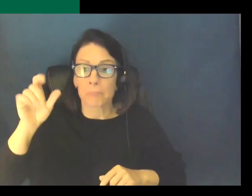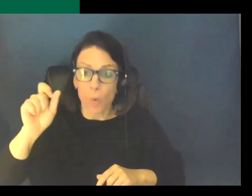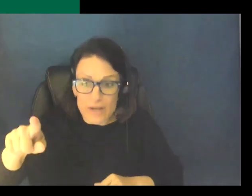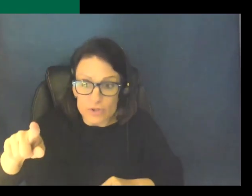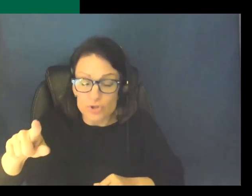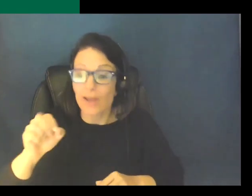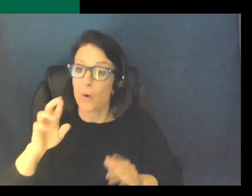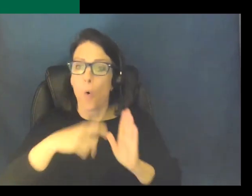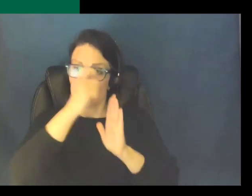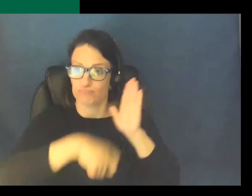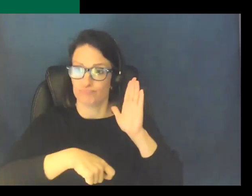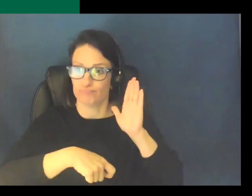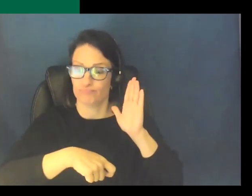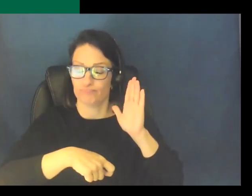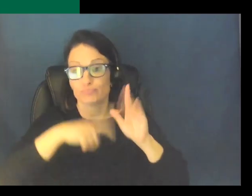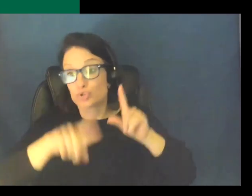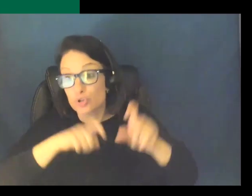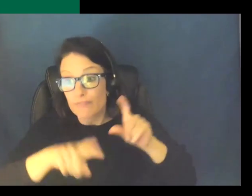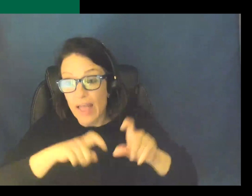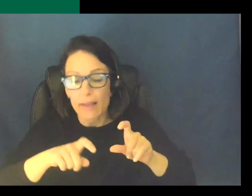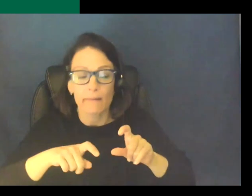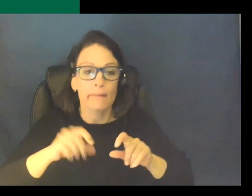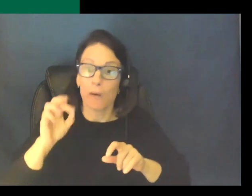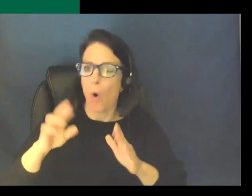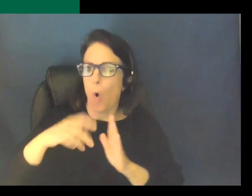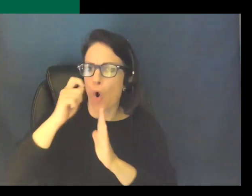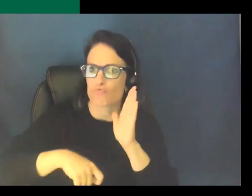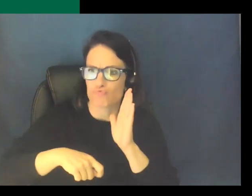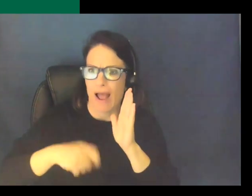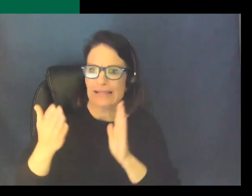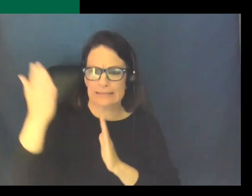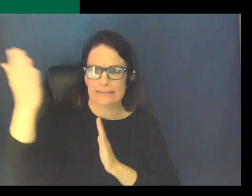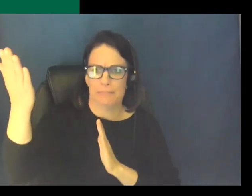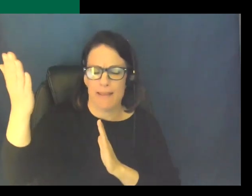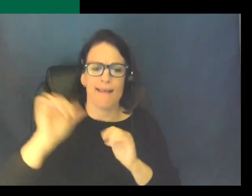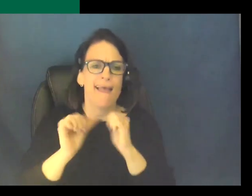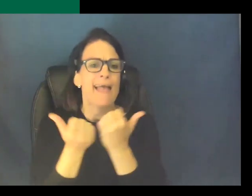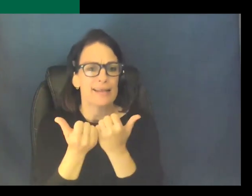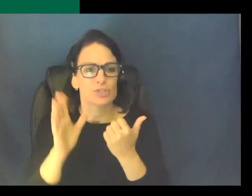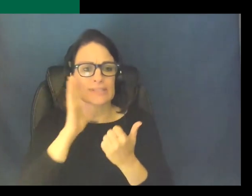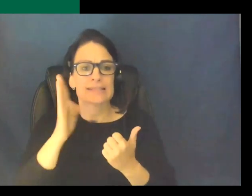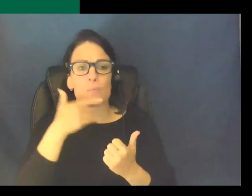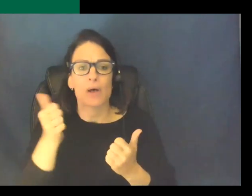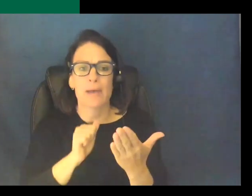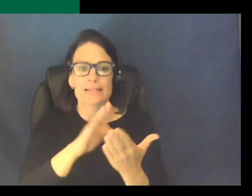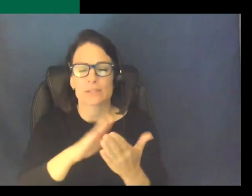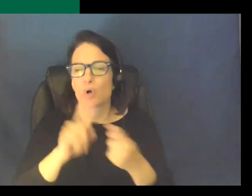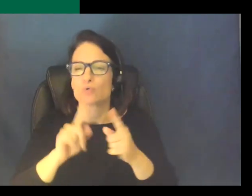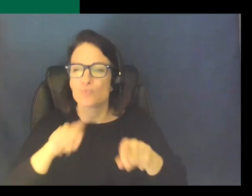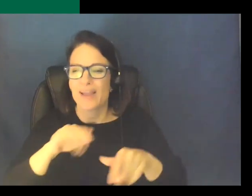Nature in the classroom. We are all born with the wonder of the world around us. We are proposing a nature in our schools initiative to support inherent appreciation for and belonging to nature from a young age. And we also recognize the importance of programs for people of all ages. Workforce is key to the restoration and education work to be done. And we are identifying pathways for climate and biodiversity jobs, which includes jobs like those in river restoration,